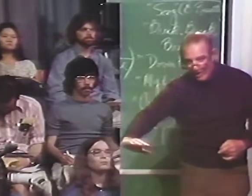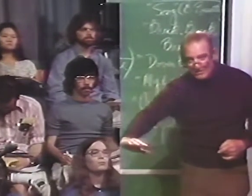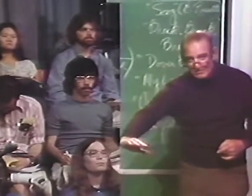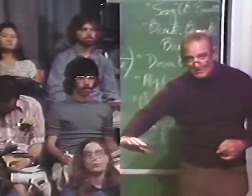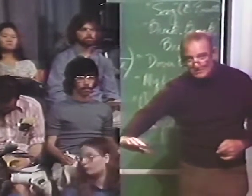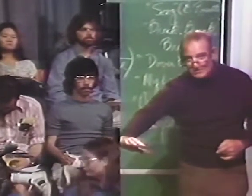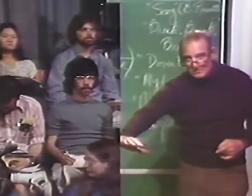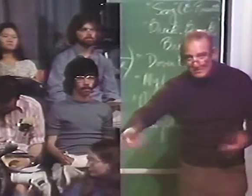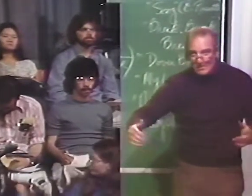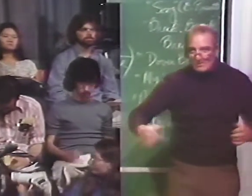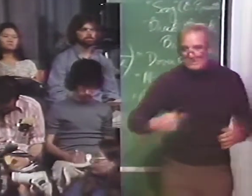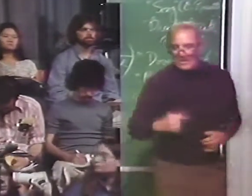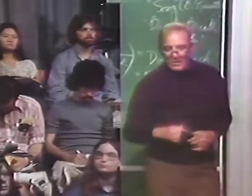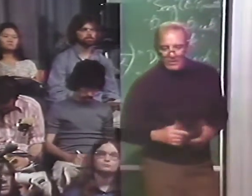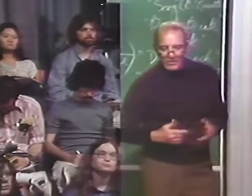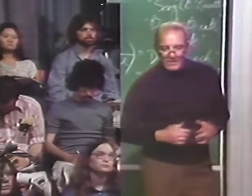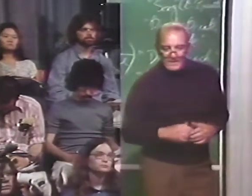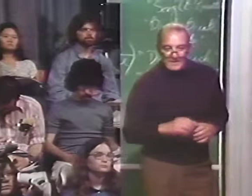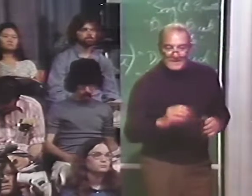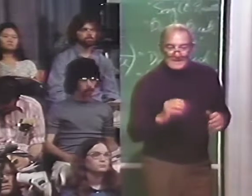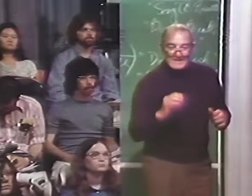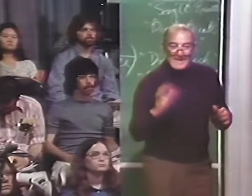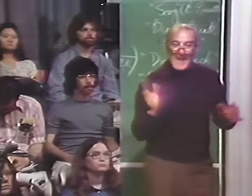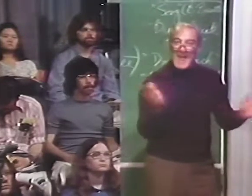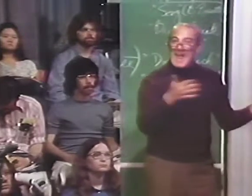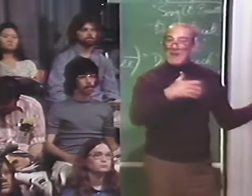BOY OR GIRL, THAT, UM...